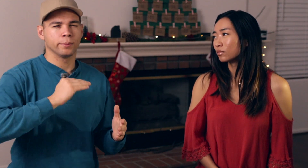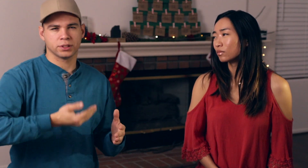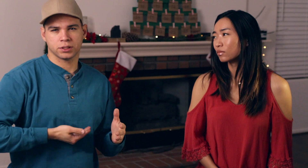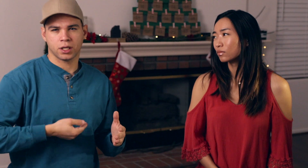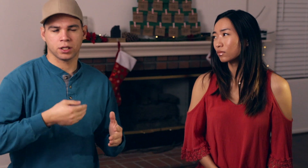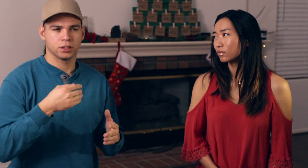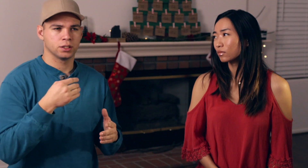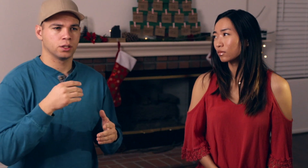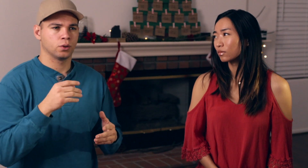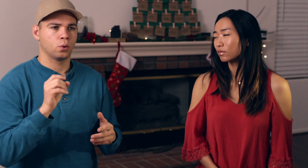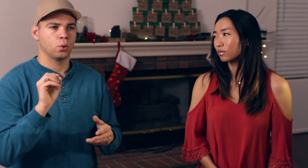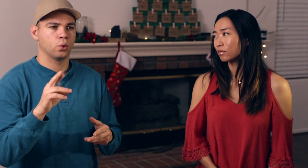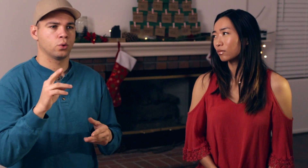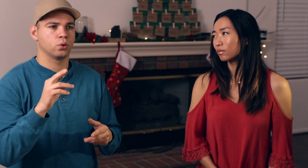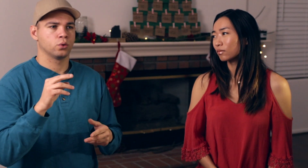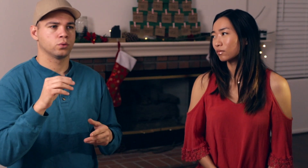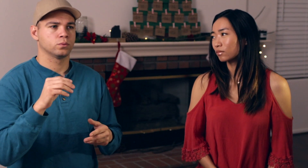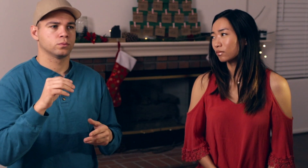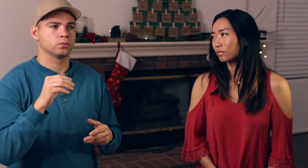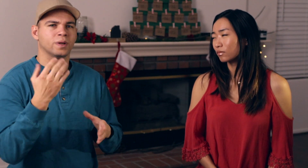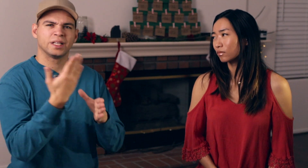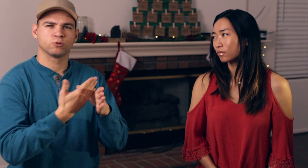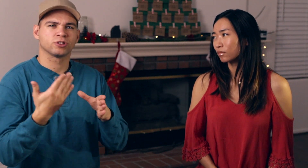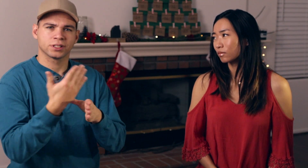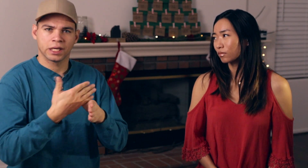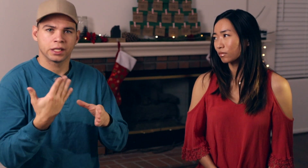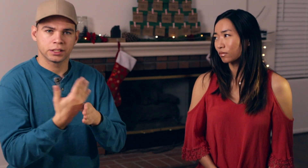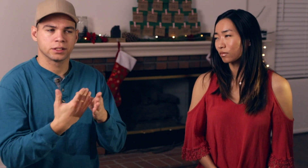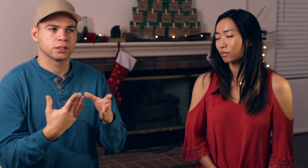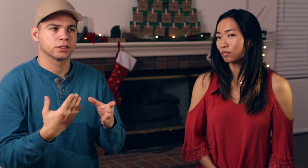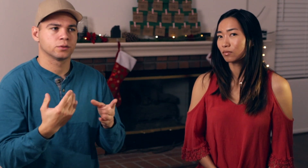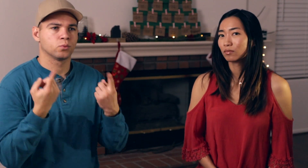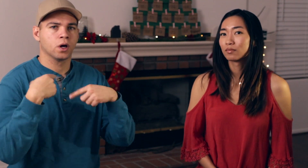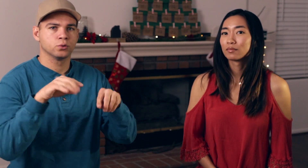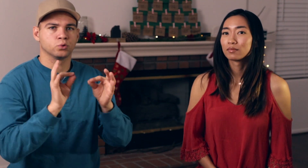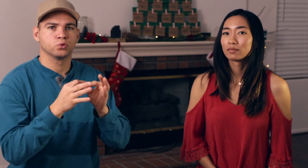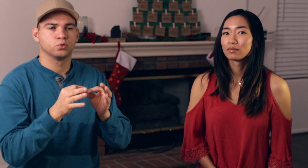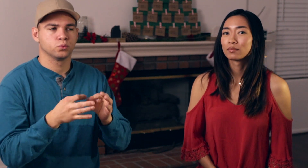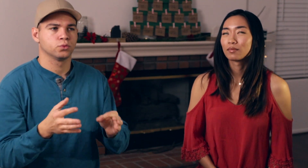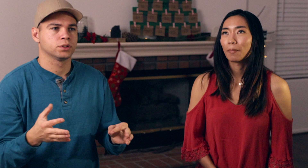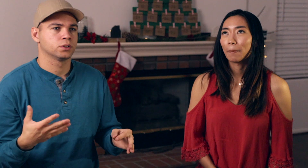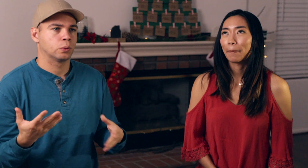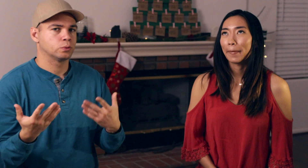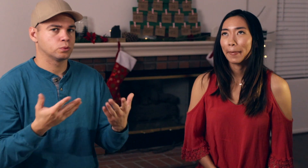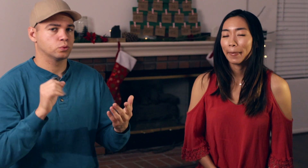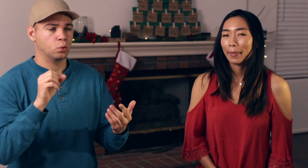upset and or irritated while interpreting